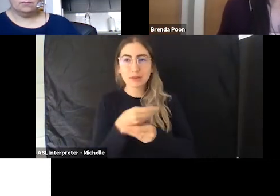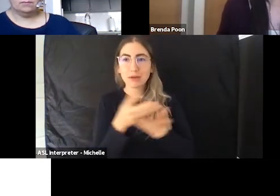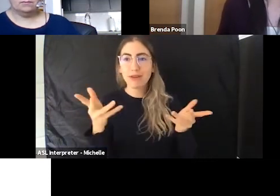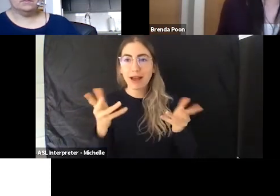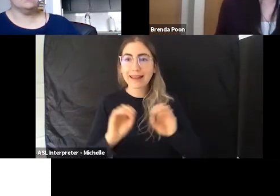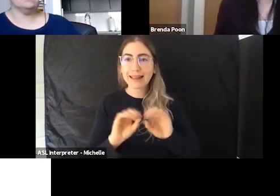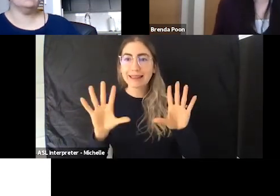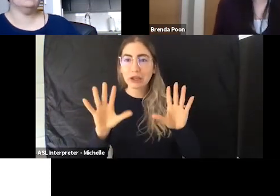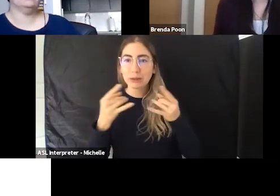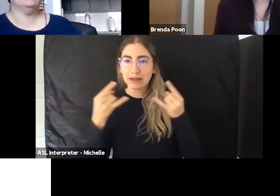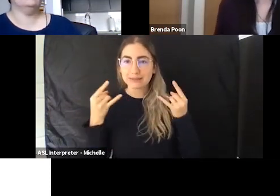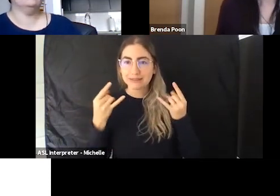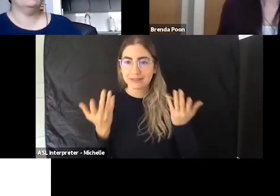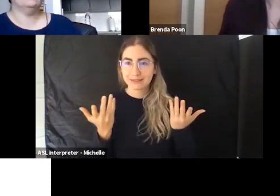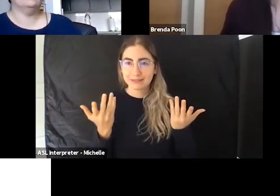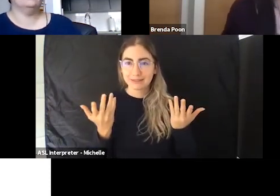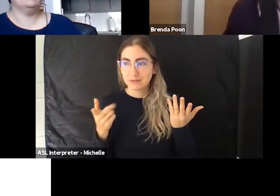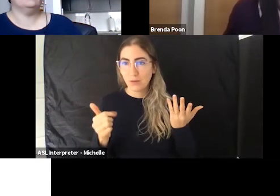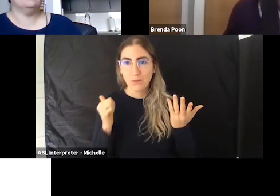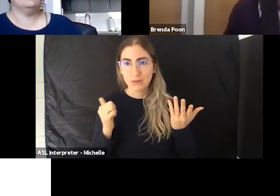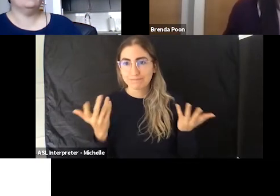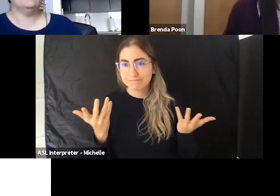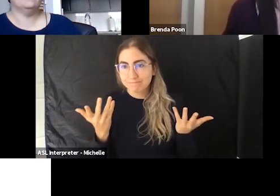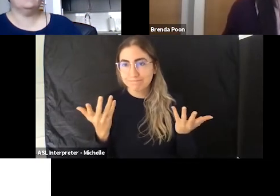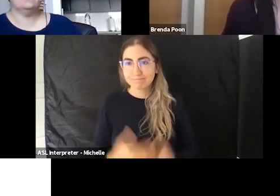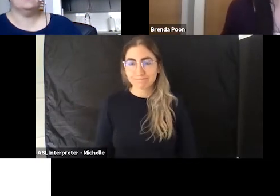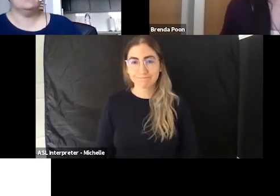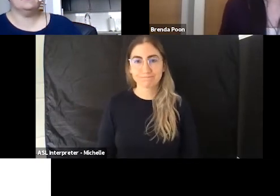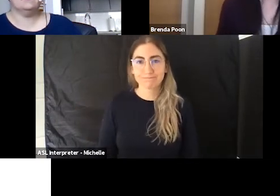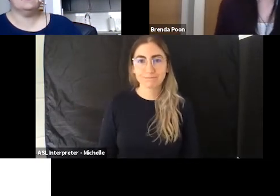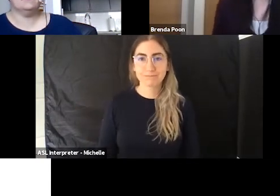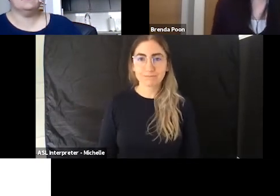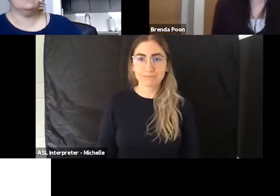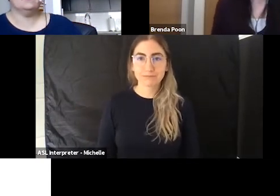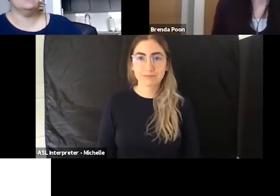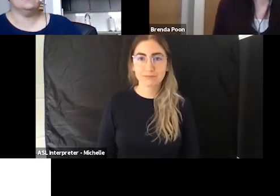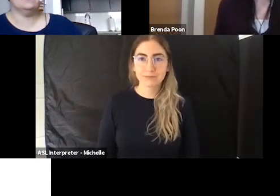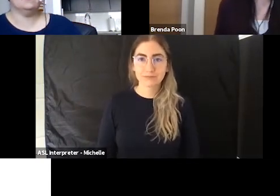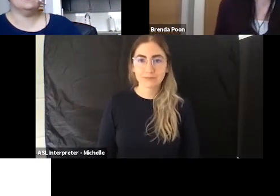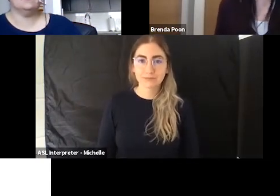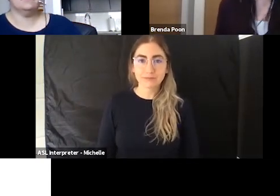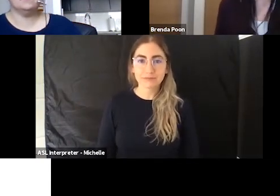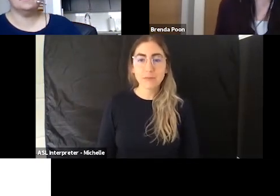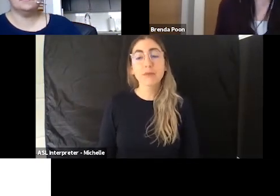CLEAR MASKS.